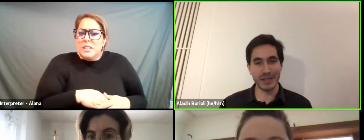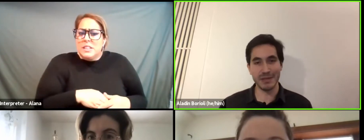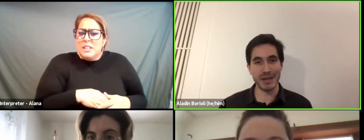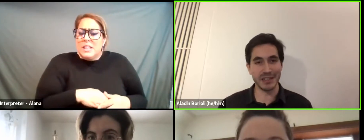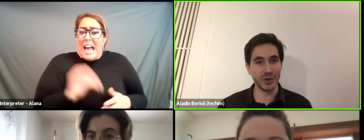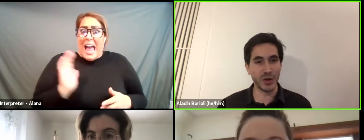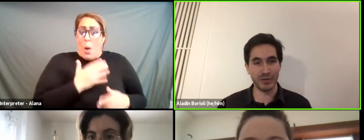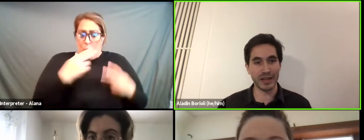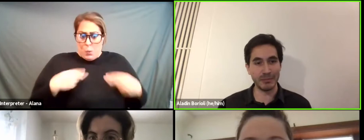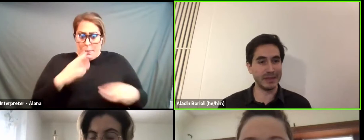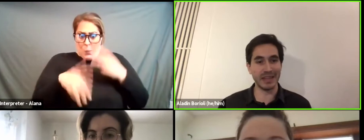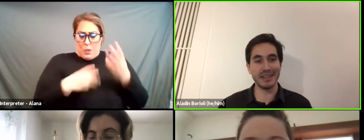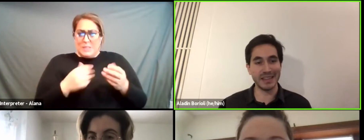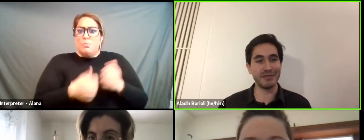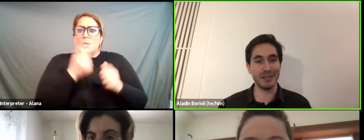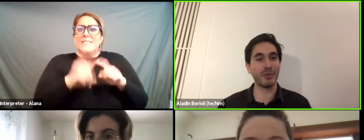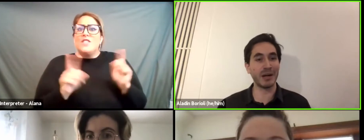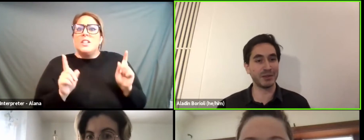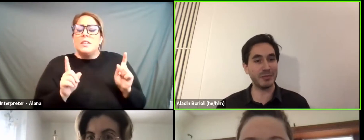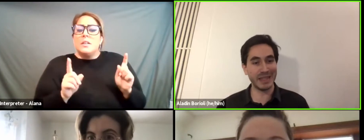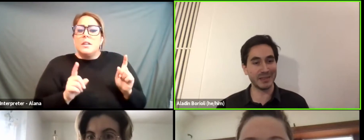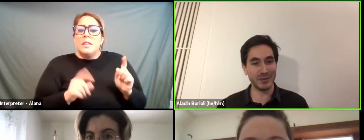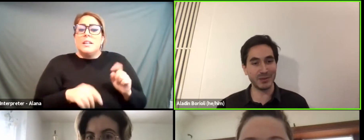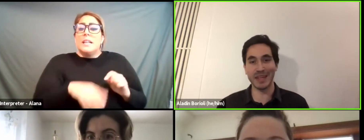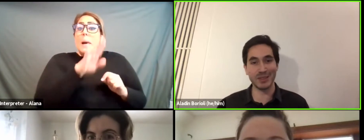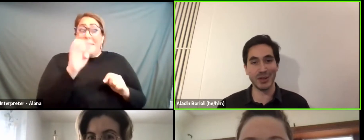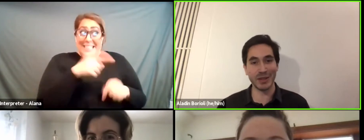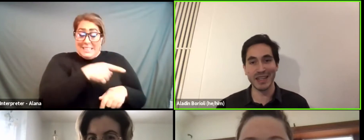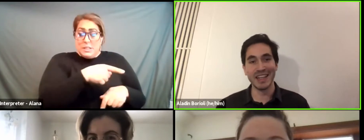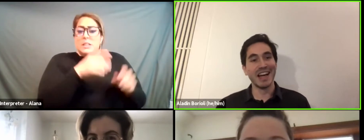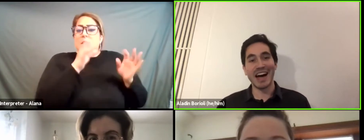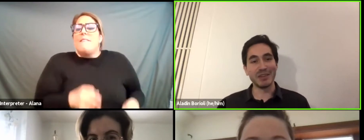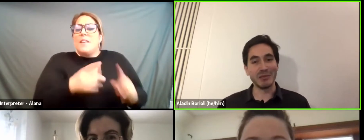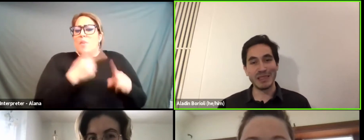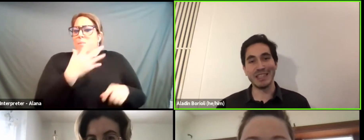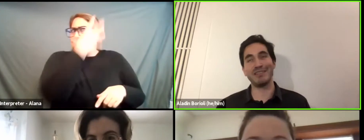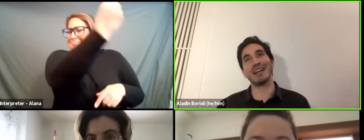imagine on Earth, like bees are definitely from outer space if you start to learn how they behave,